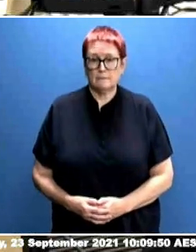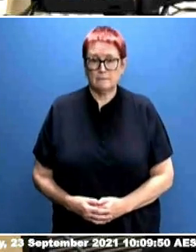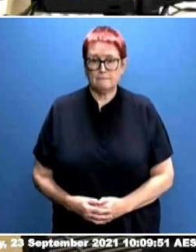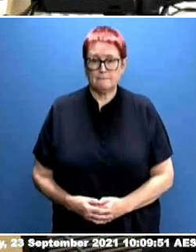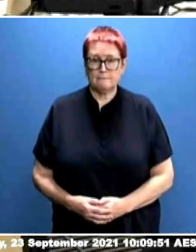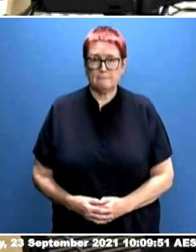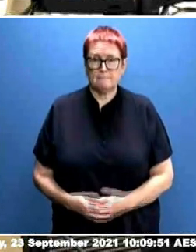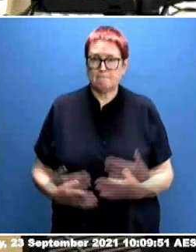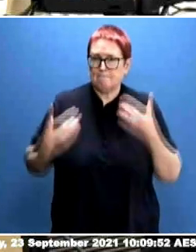I can't tell.